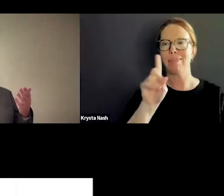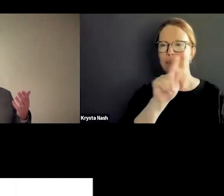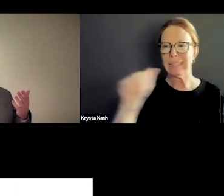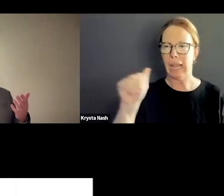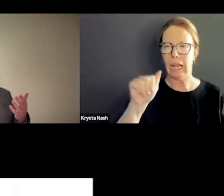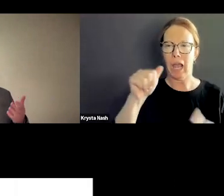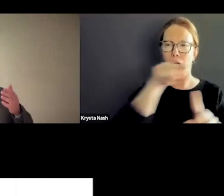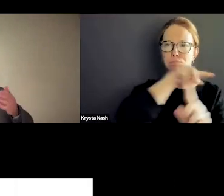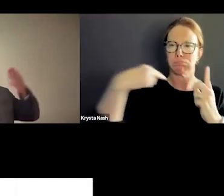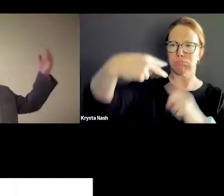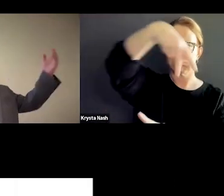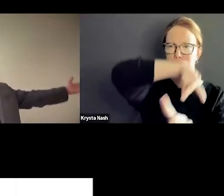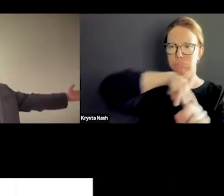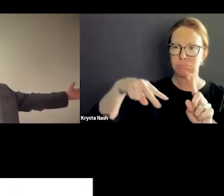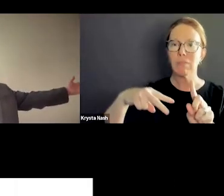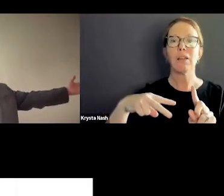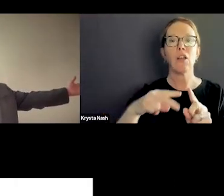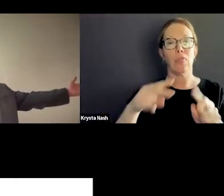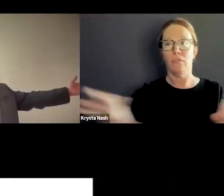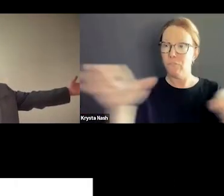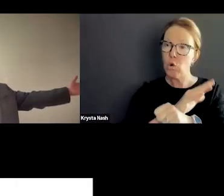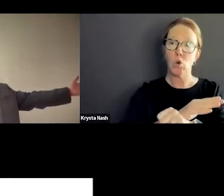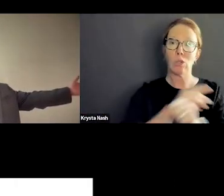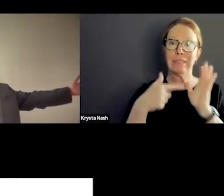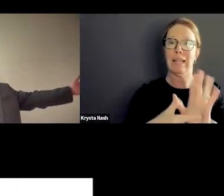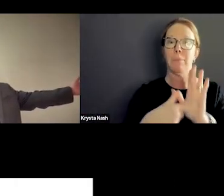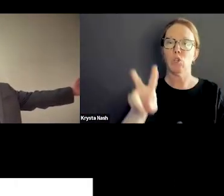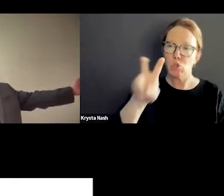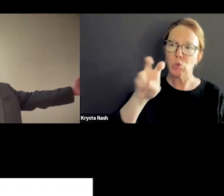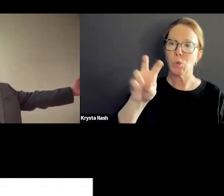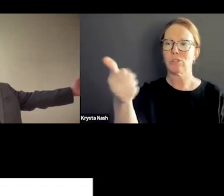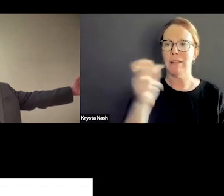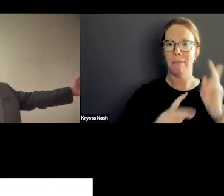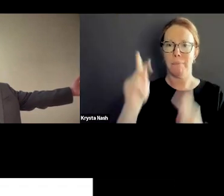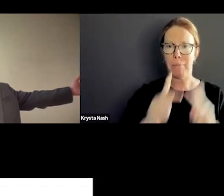We're going to look at this data from the full sample. So 210 people completed all of our two